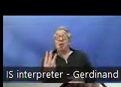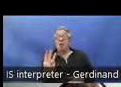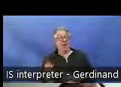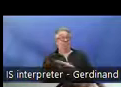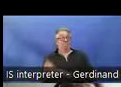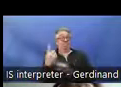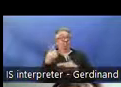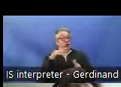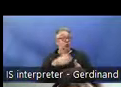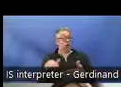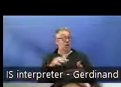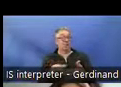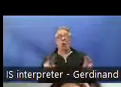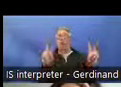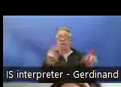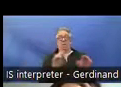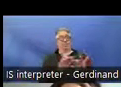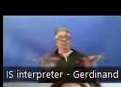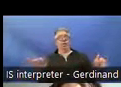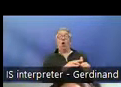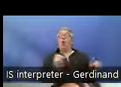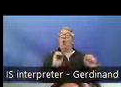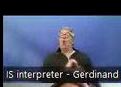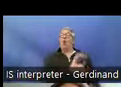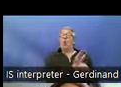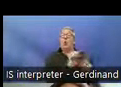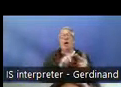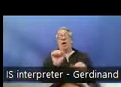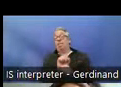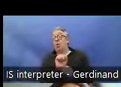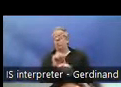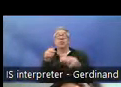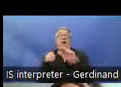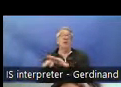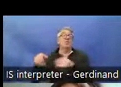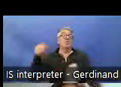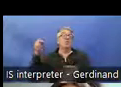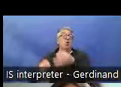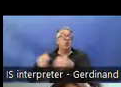It goes from topics such as COVID 19, employment, access to justice, sexual and reproductive